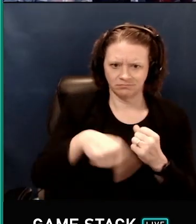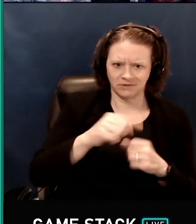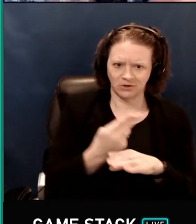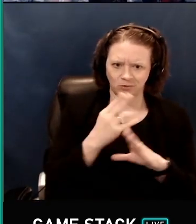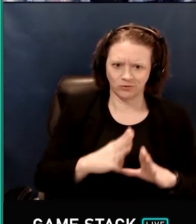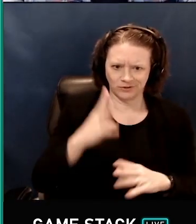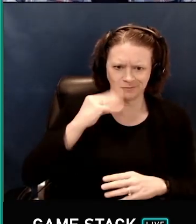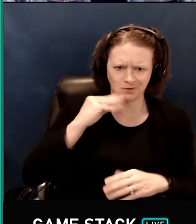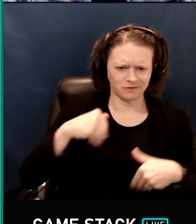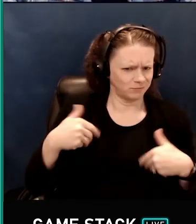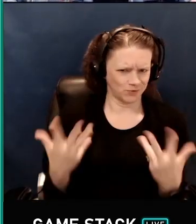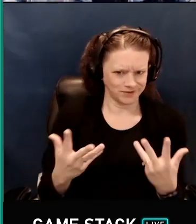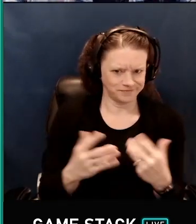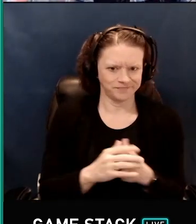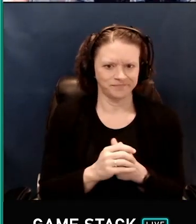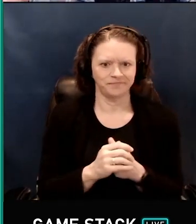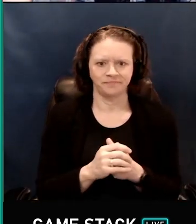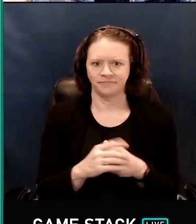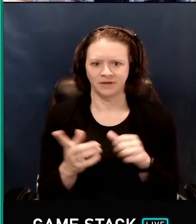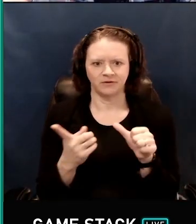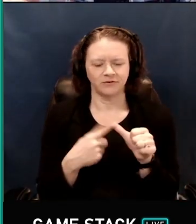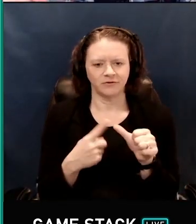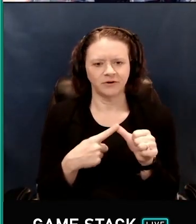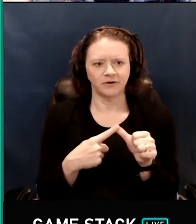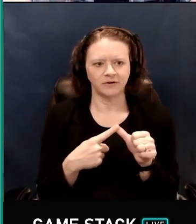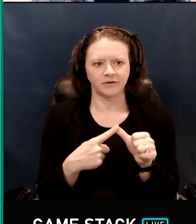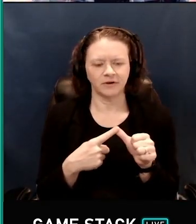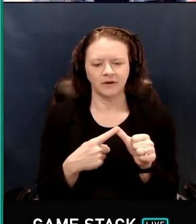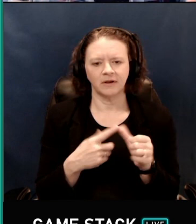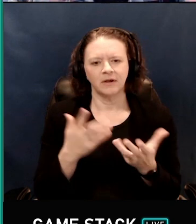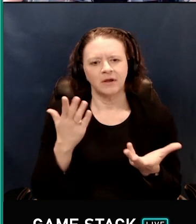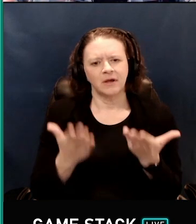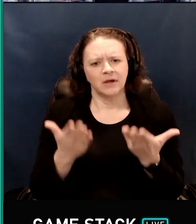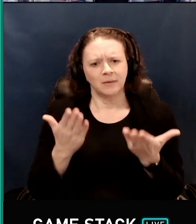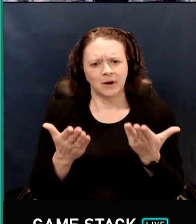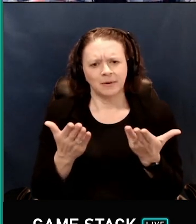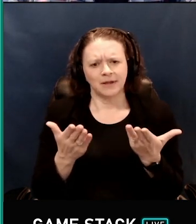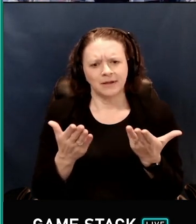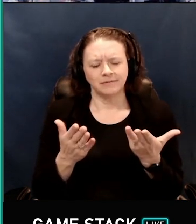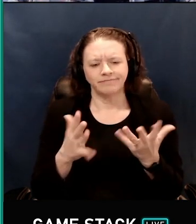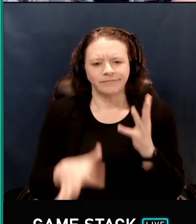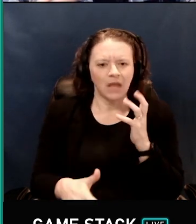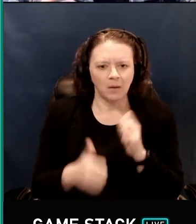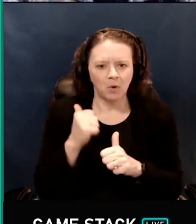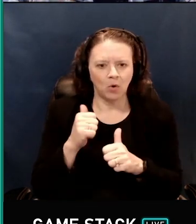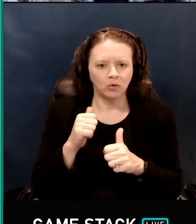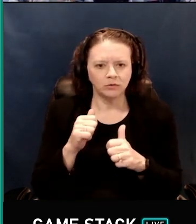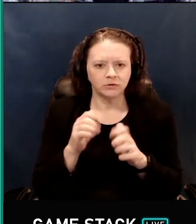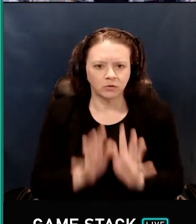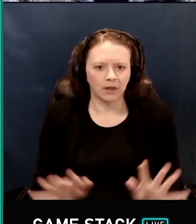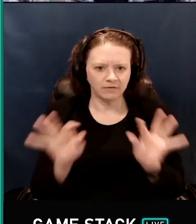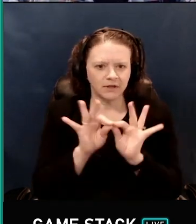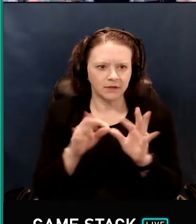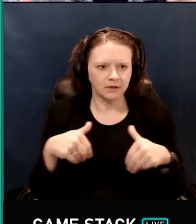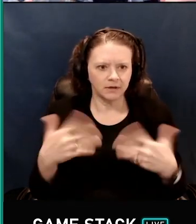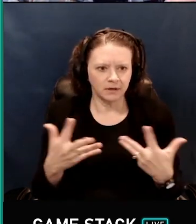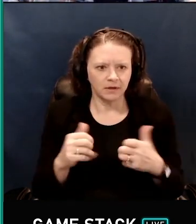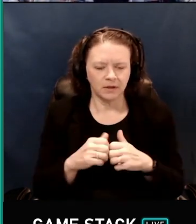And so the first one, probably the most relevant one, is copying data from the disk to the GPU, for GPU usage, so